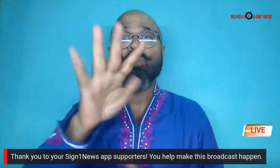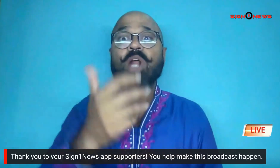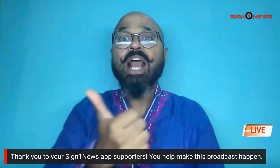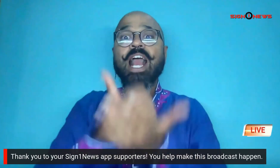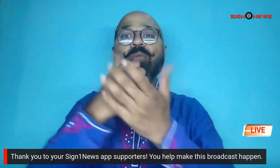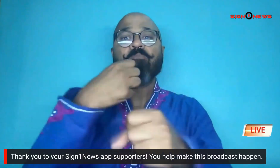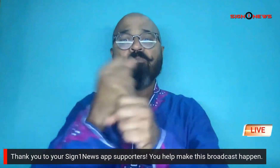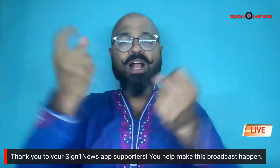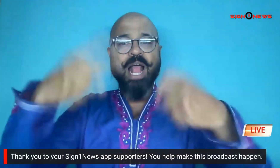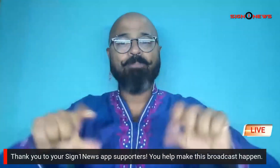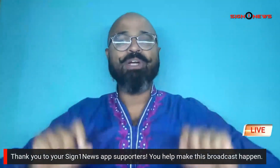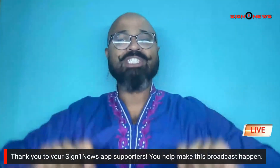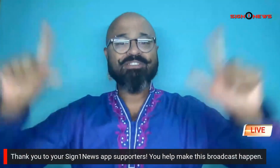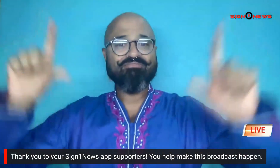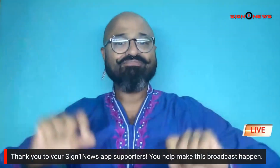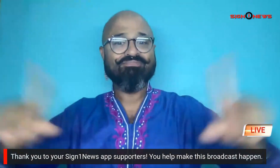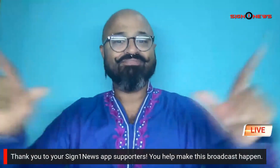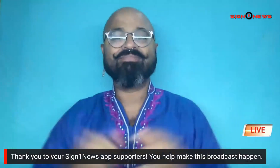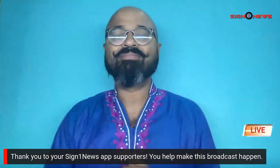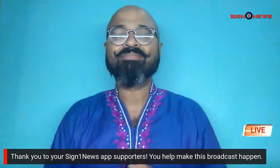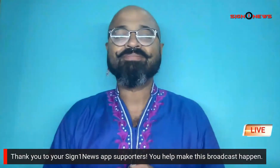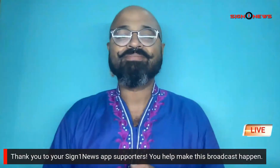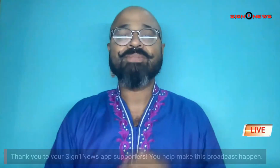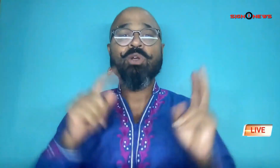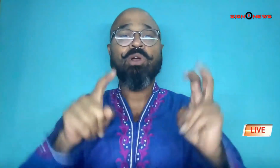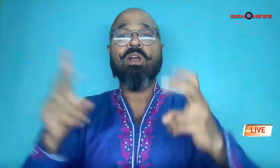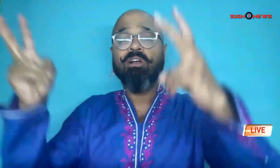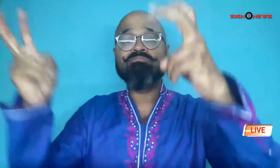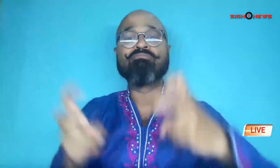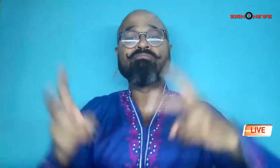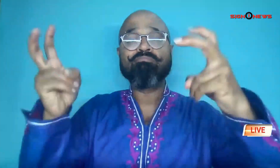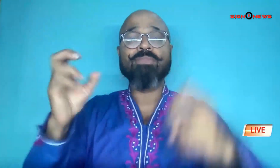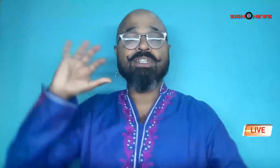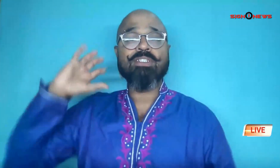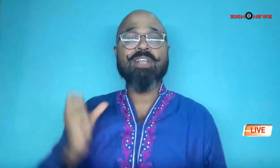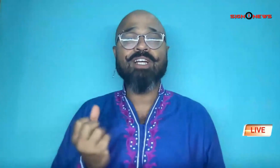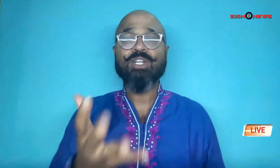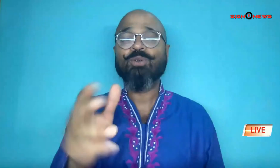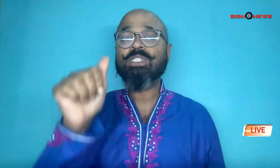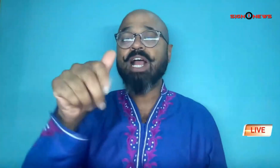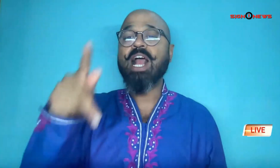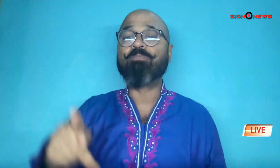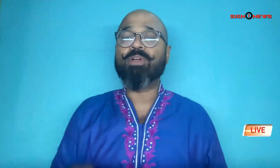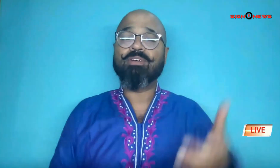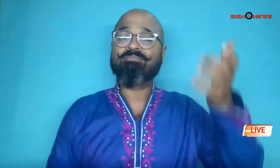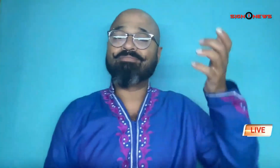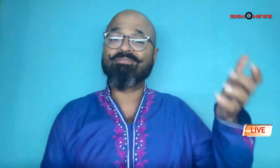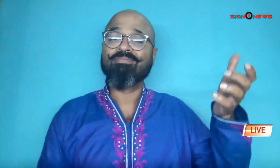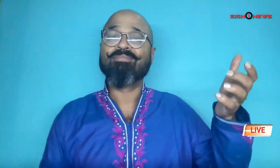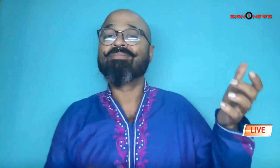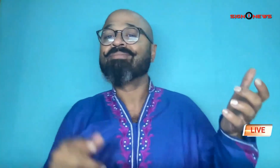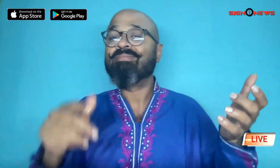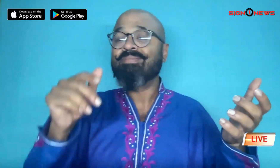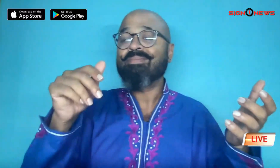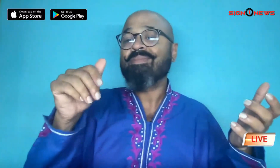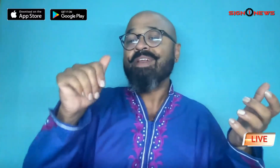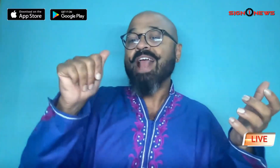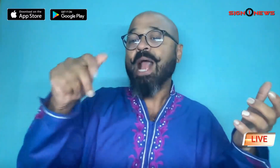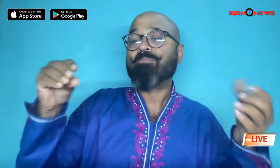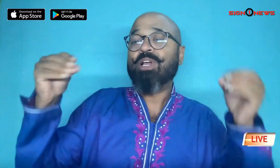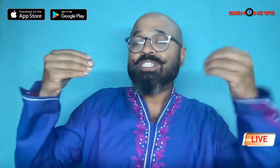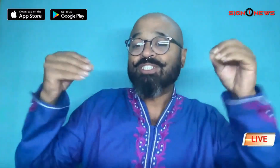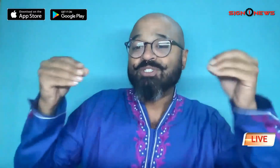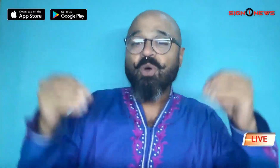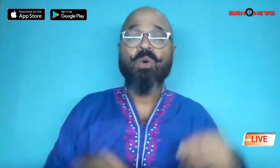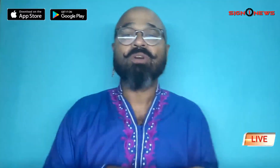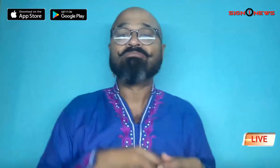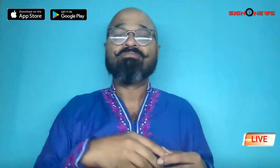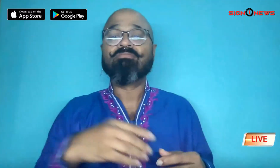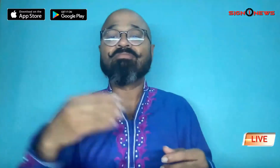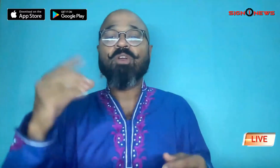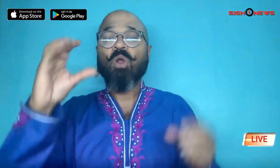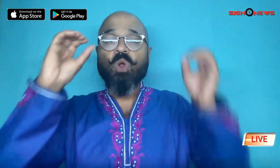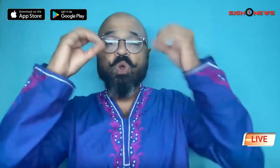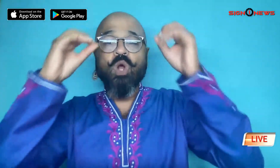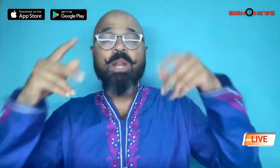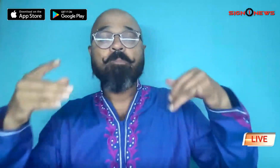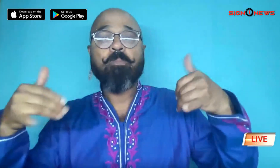Friday A big thank you to our Sign1News app supporters You help make this broadcast happen